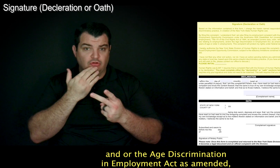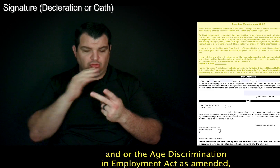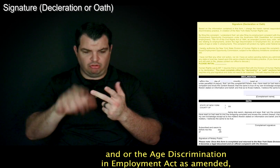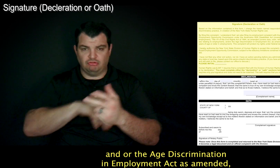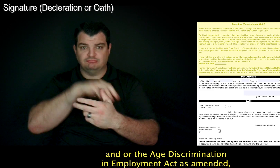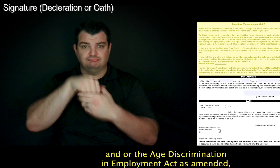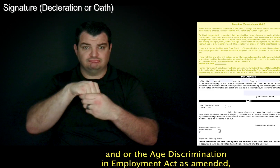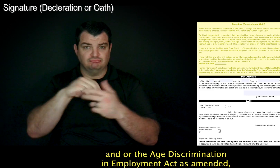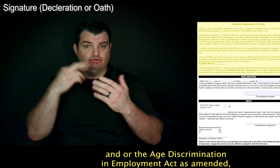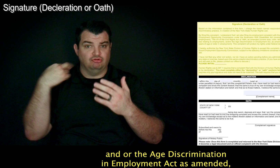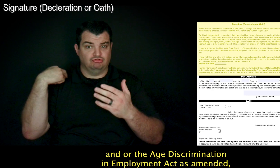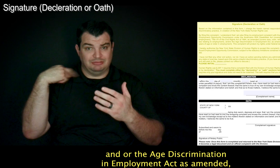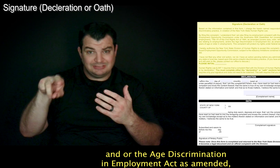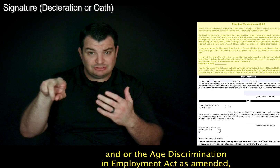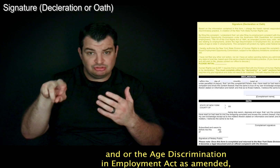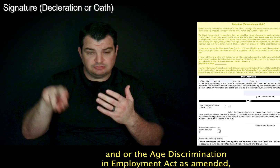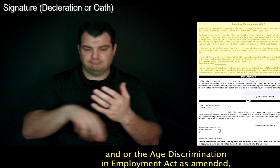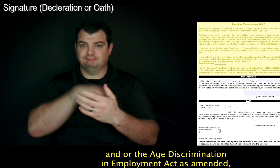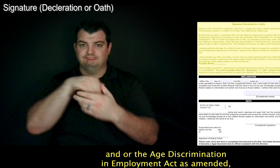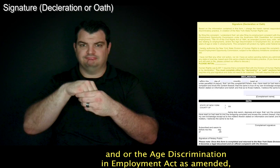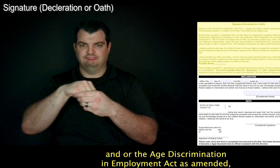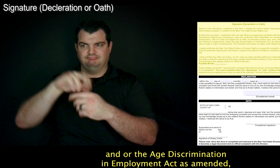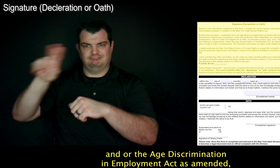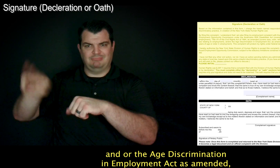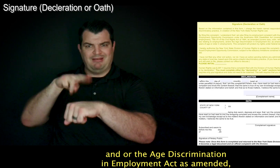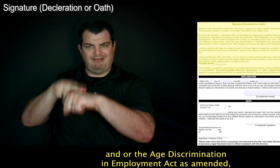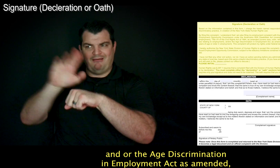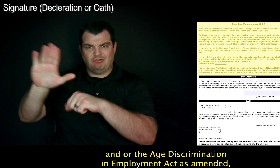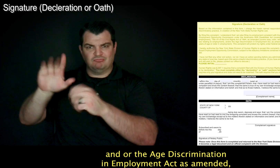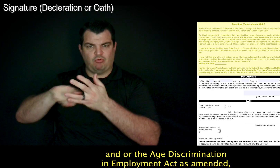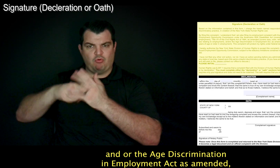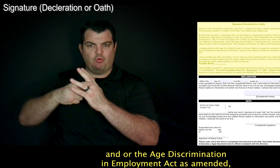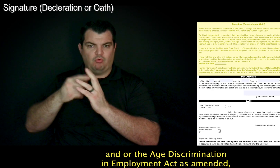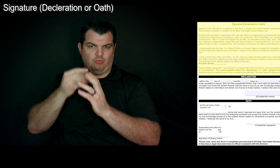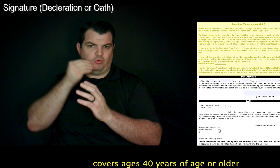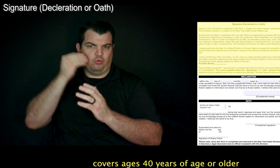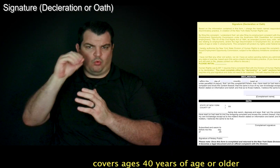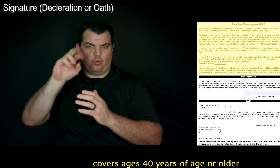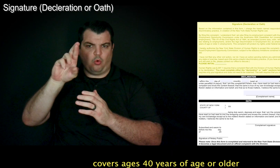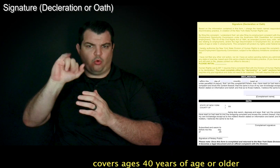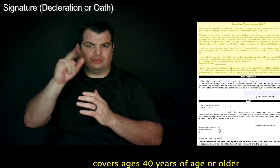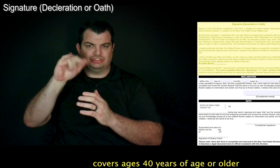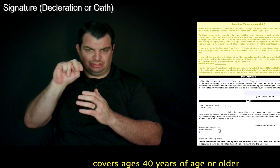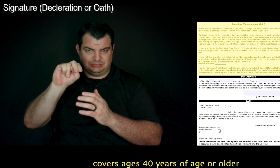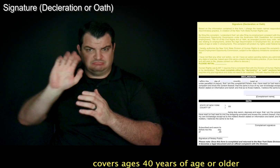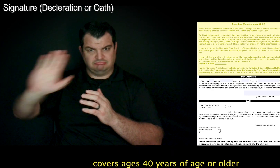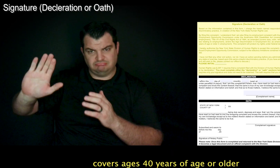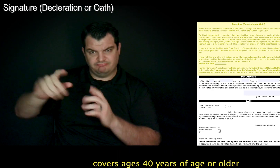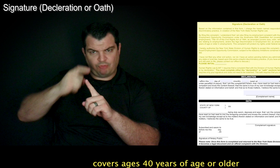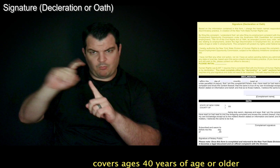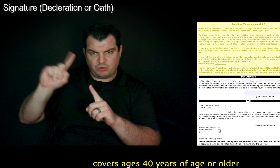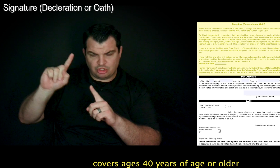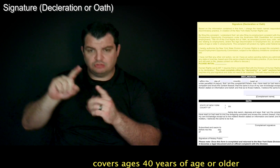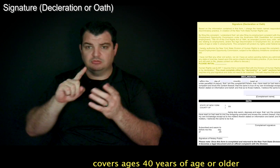and or the Age Discrimination in Employment Act as amended, covers ages 40 years of age or older